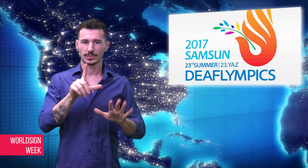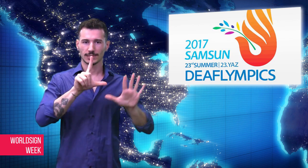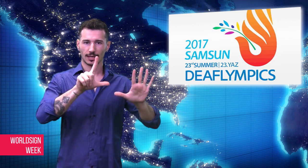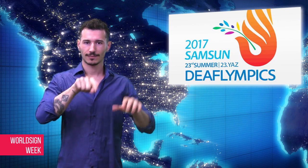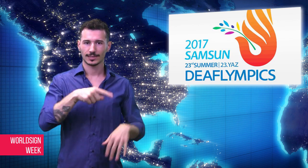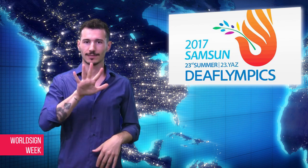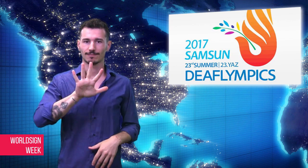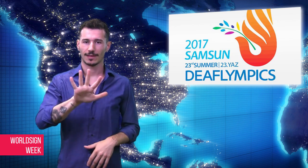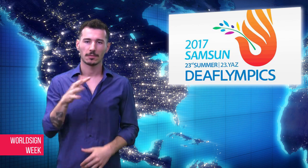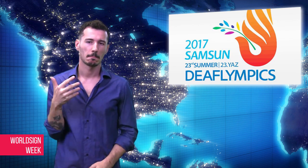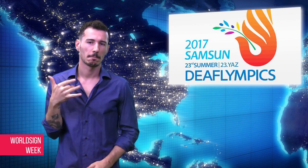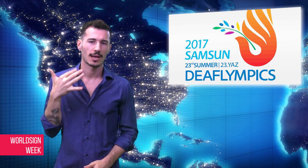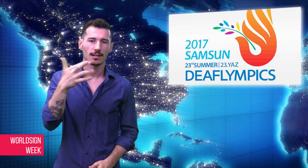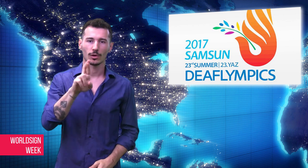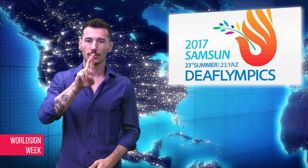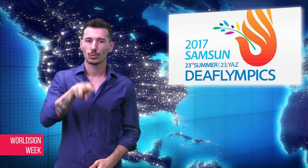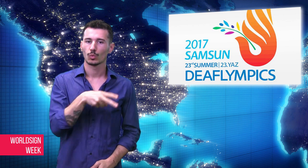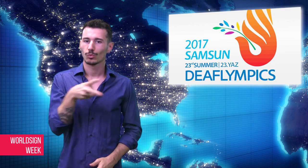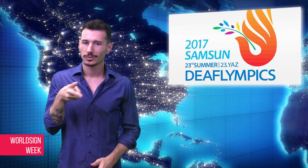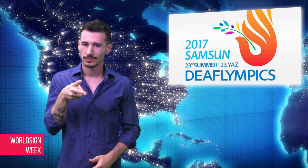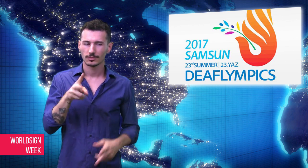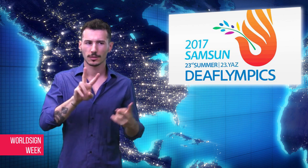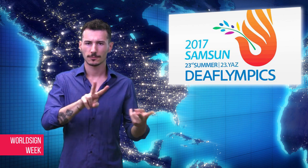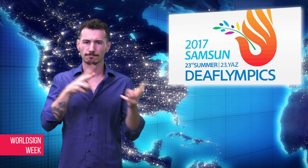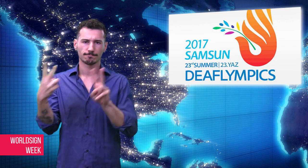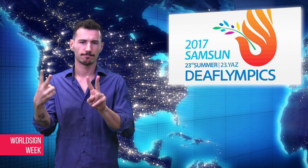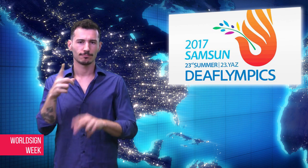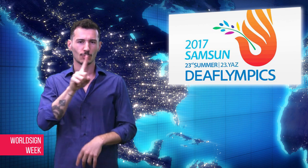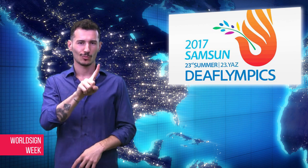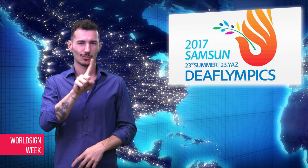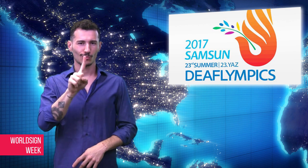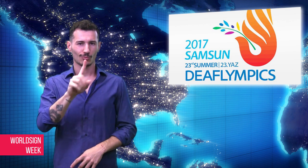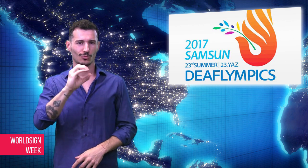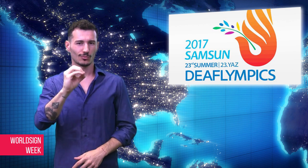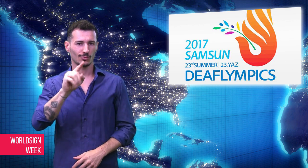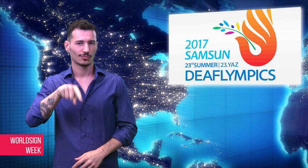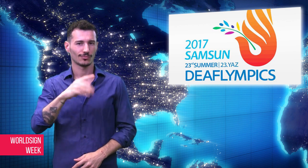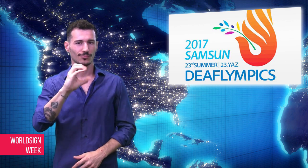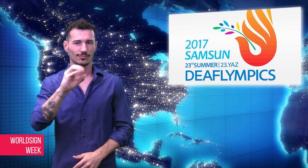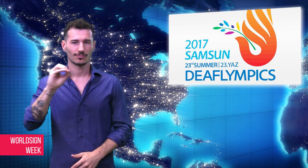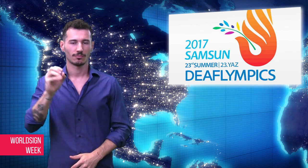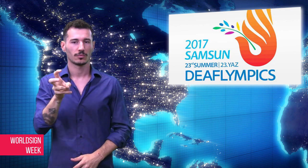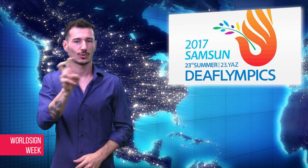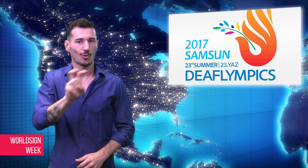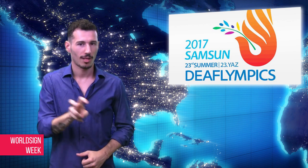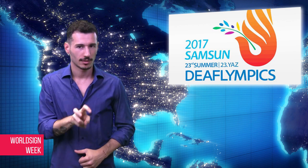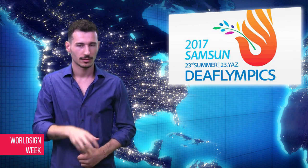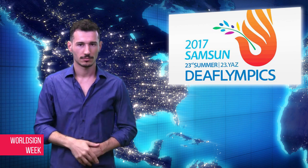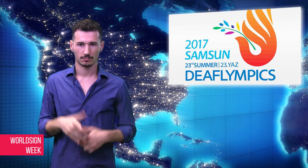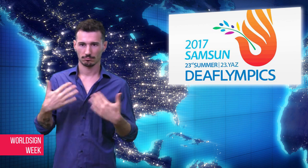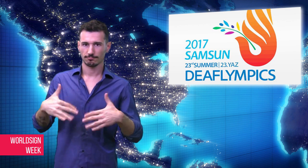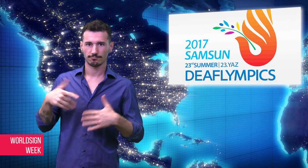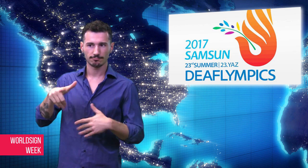That’s more than other wealthy countries including U.S., France and Germany.